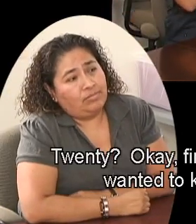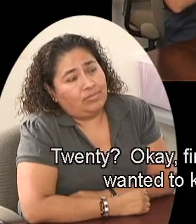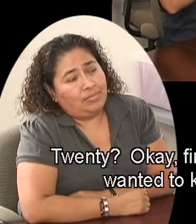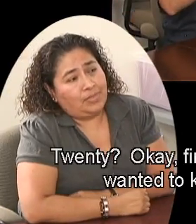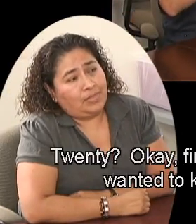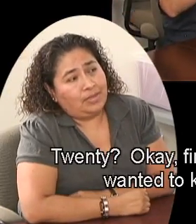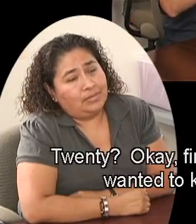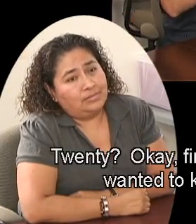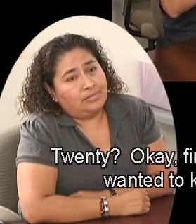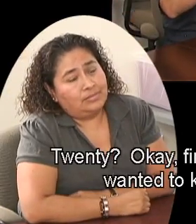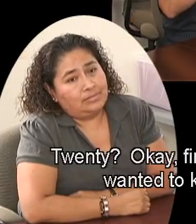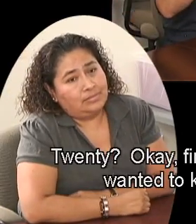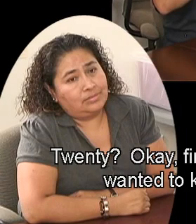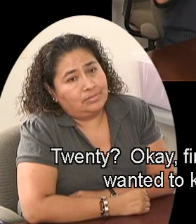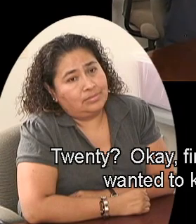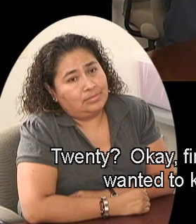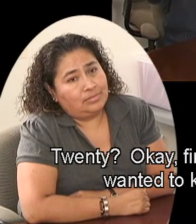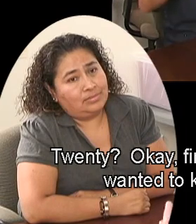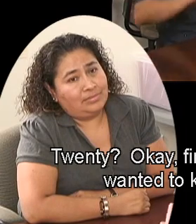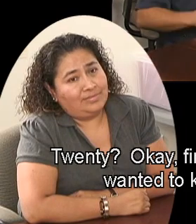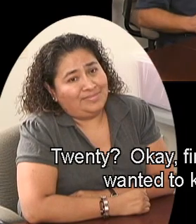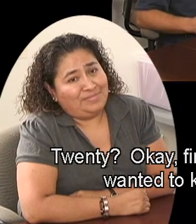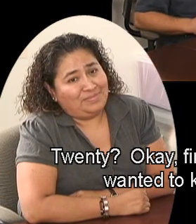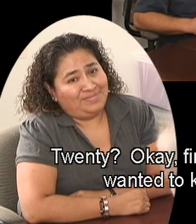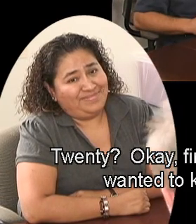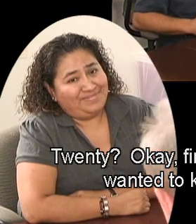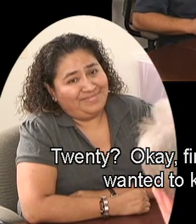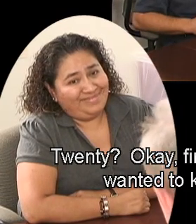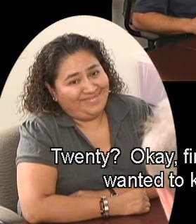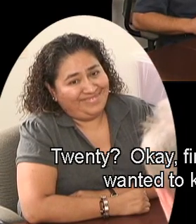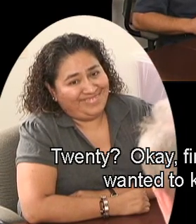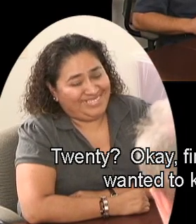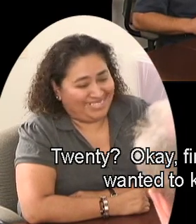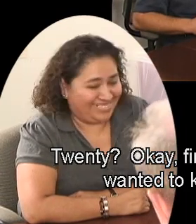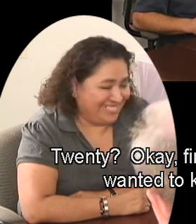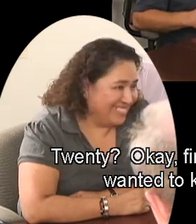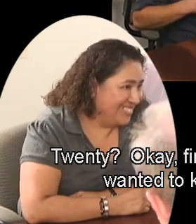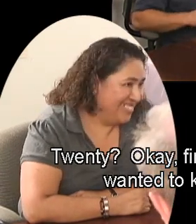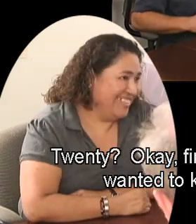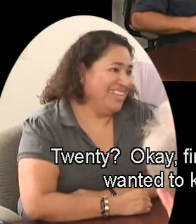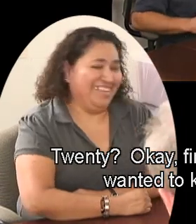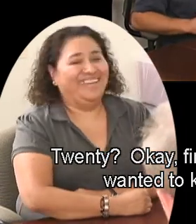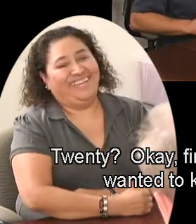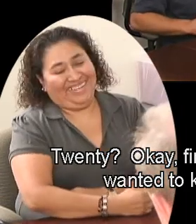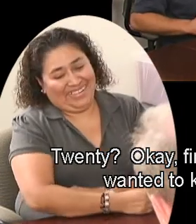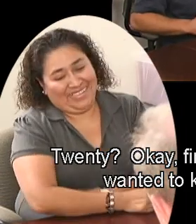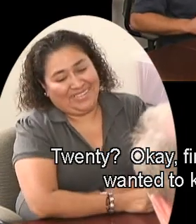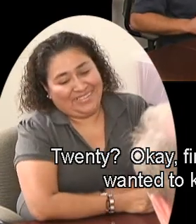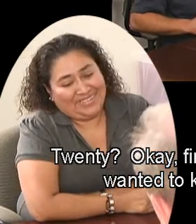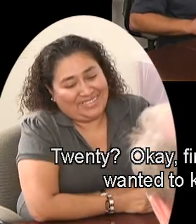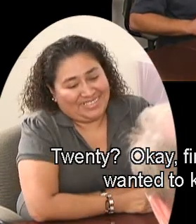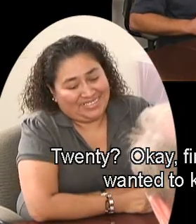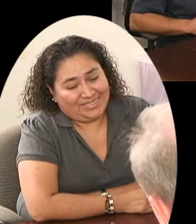Twenty? Okay, fine. Perfect, that's what I wanted to know. Thank you.